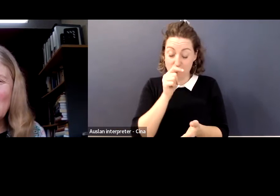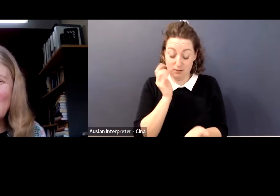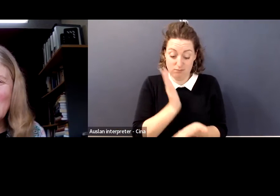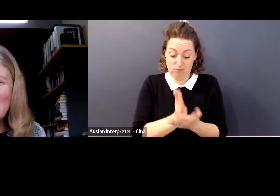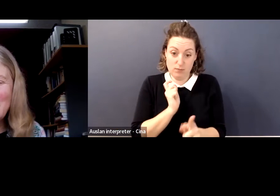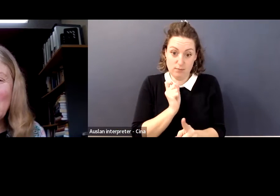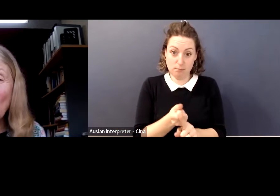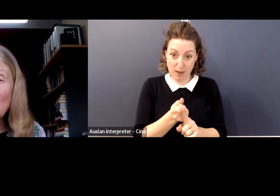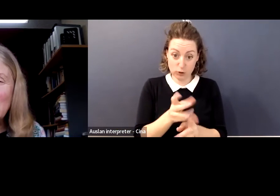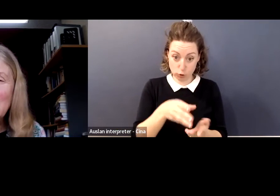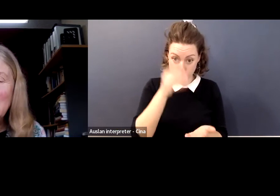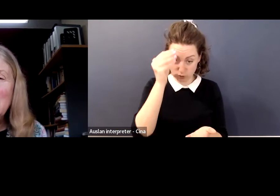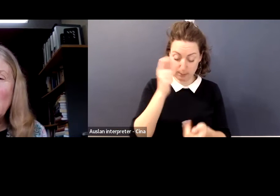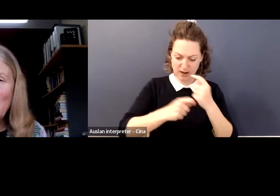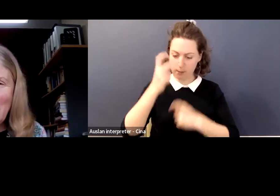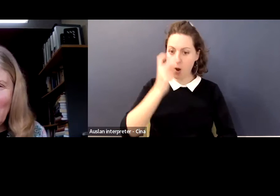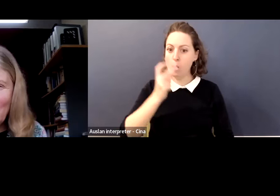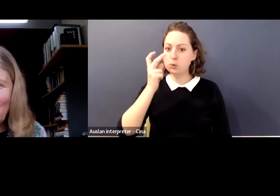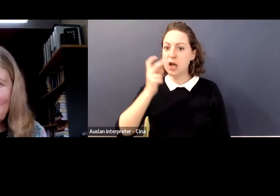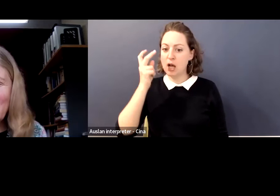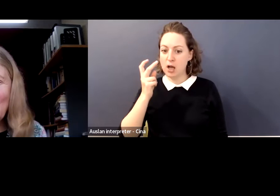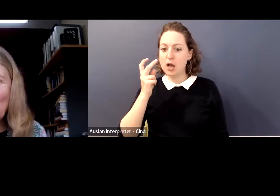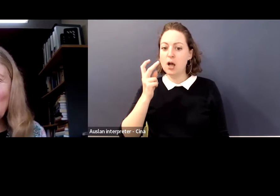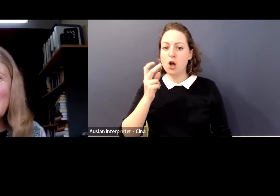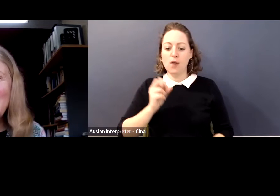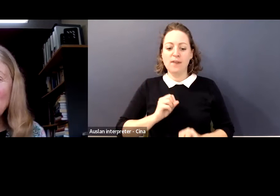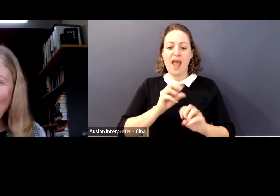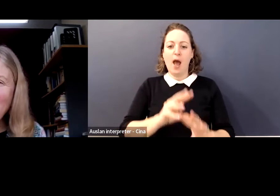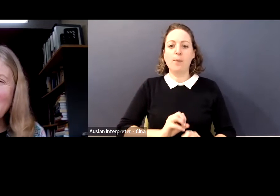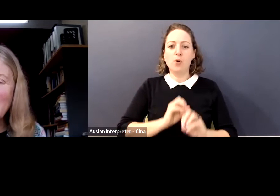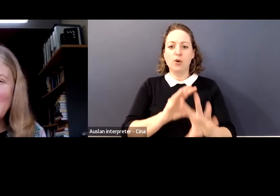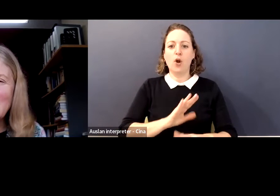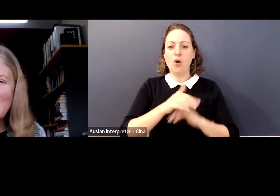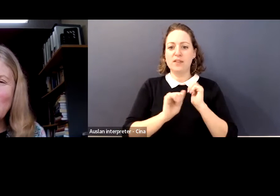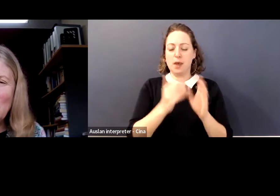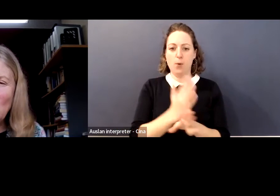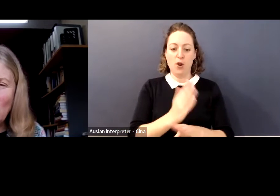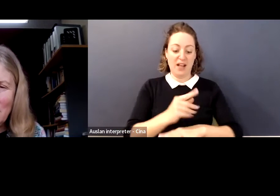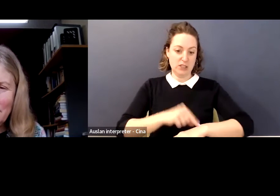students get older on the output of their work and the time that they need to spend on it.